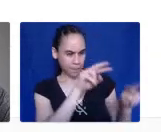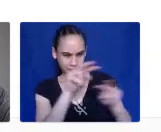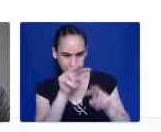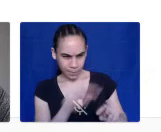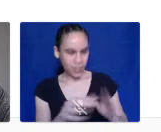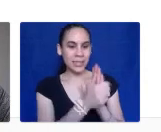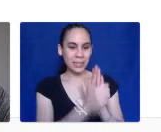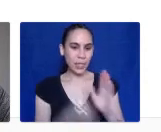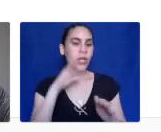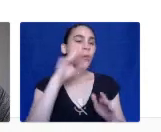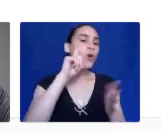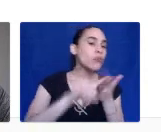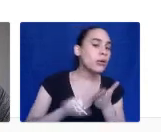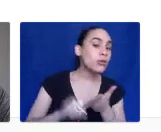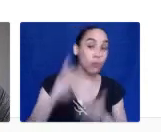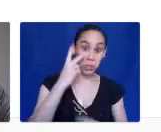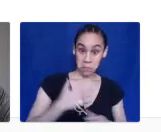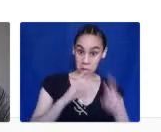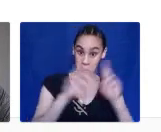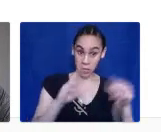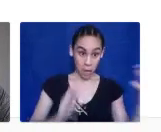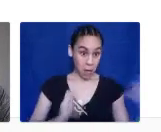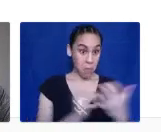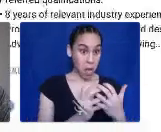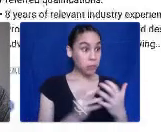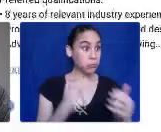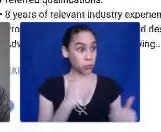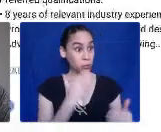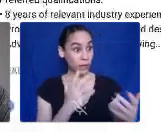to see if my resume matches that and then what i'll do is i'll change my subtitle